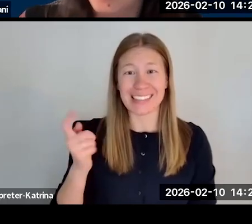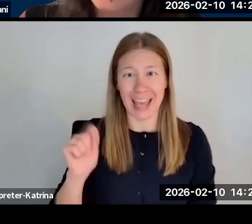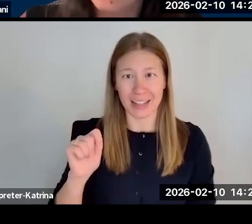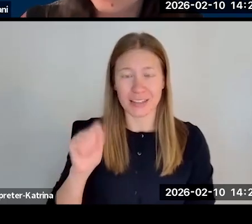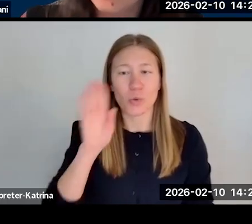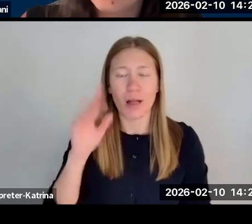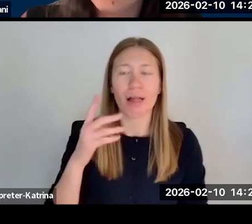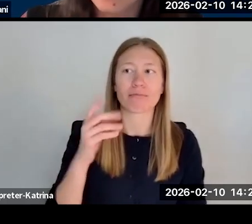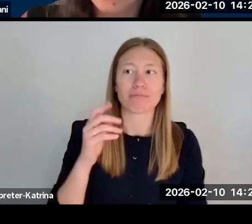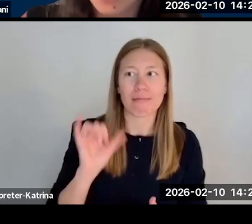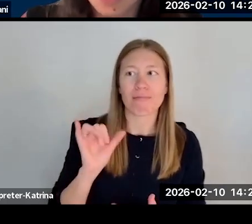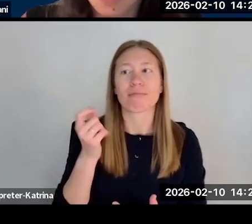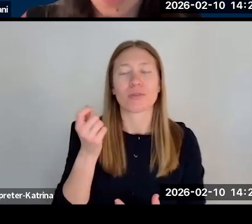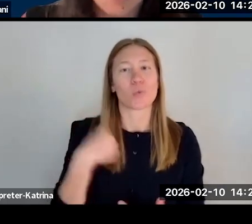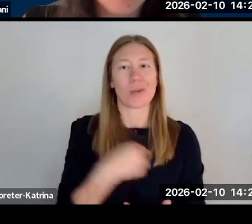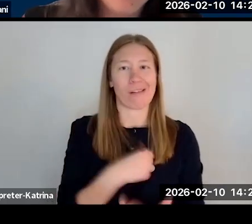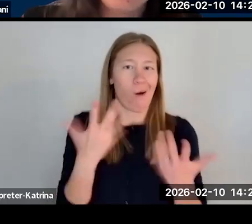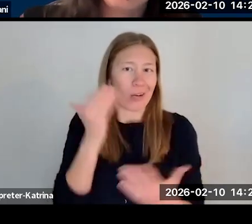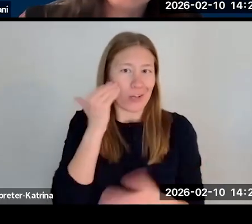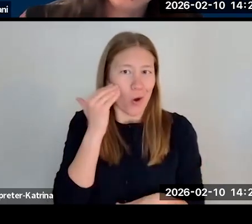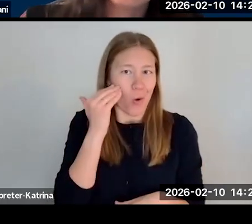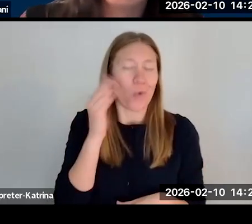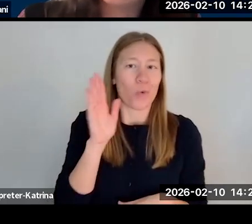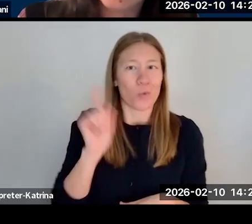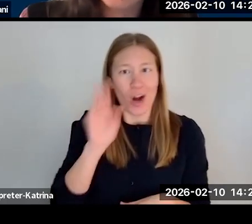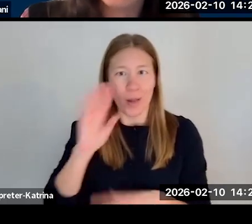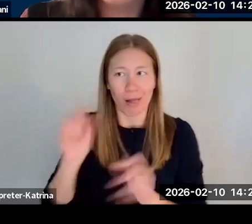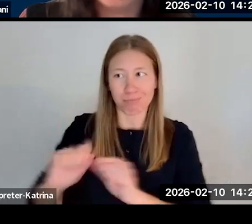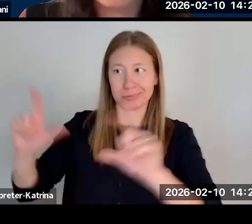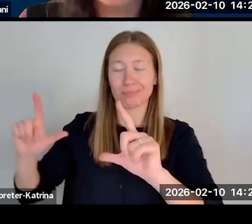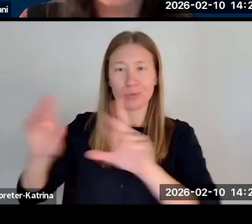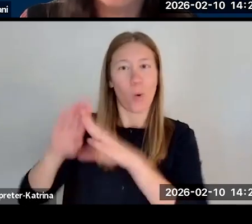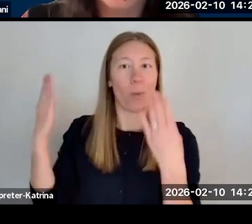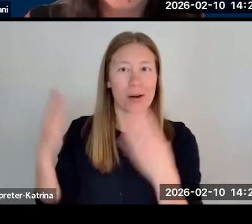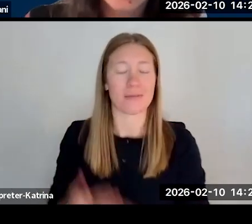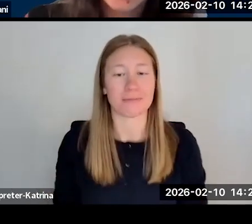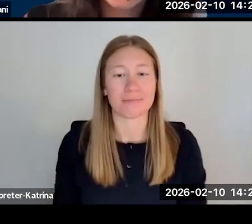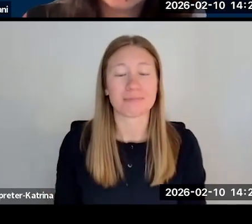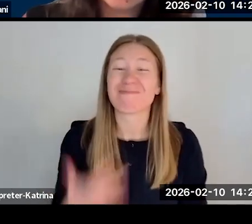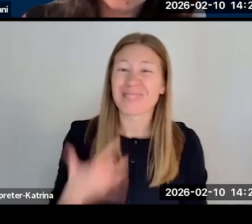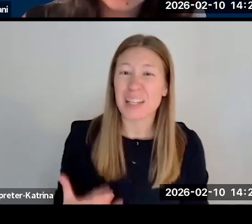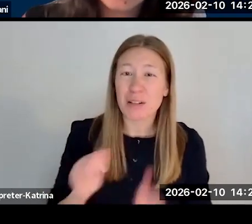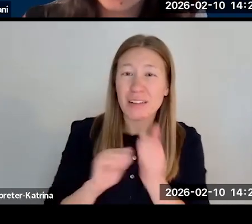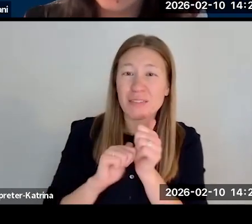and where it will lead us if we click on it. So we generally want to avoid using links